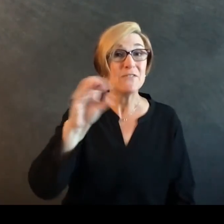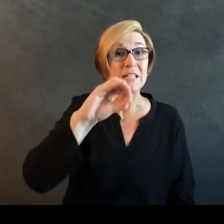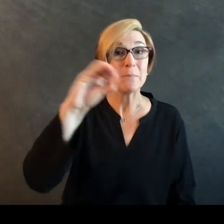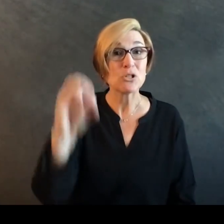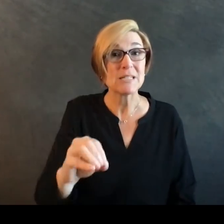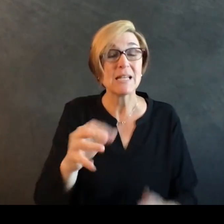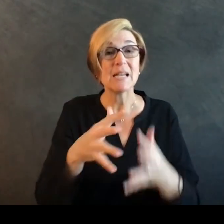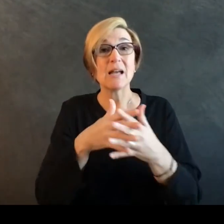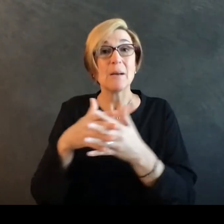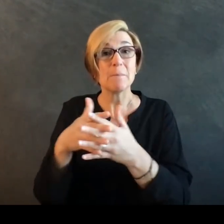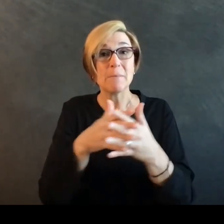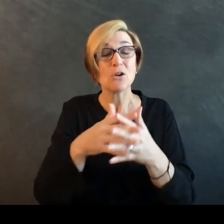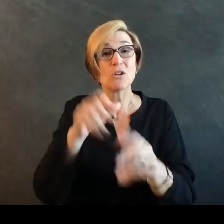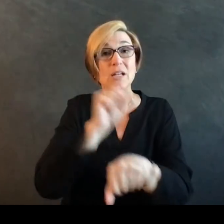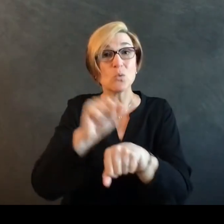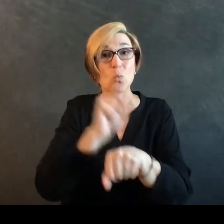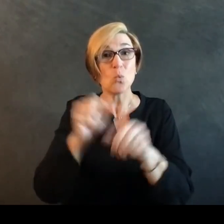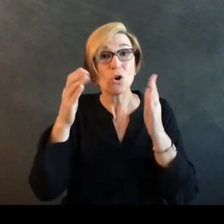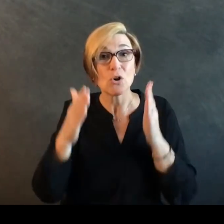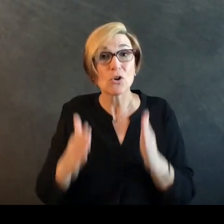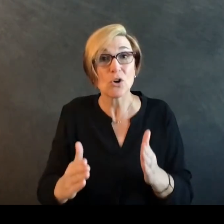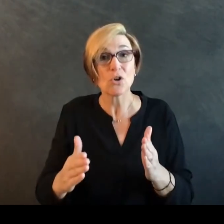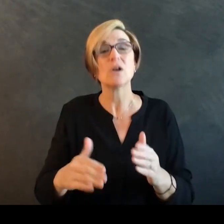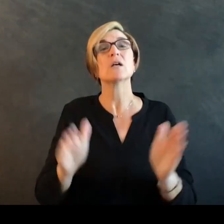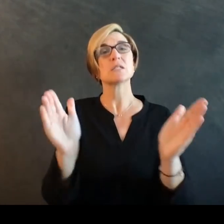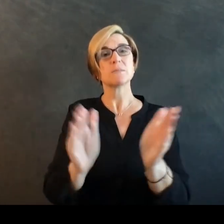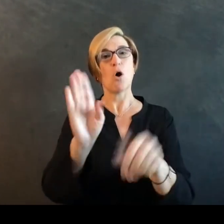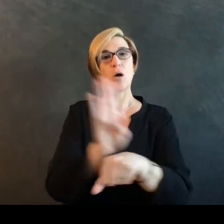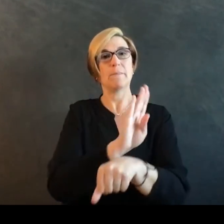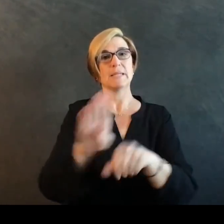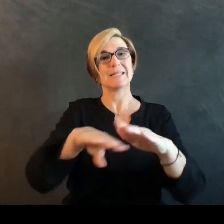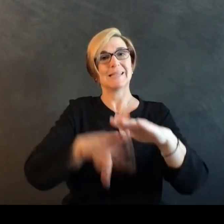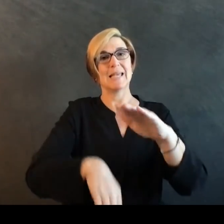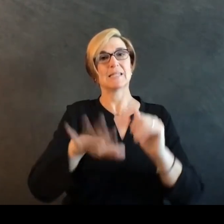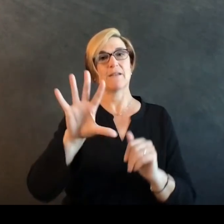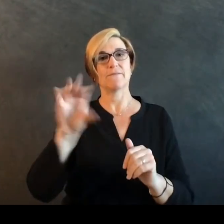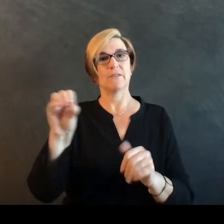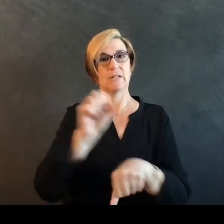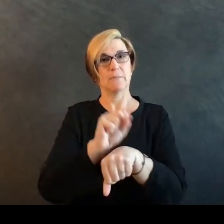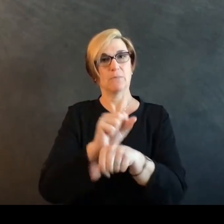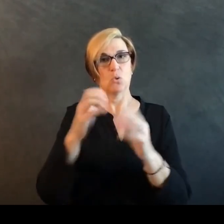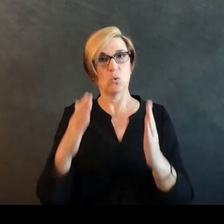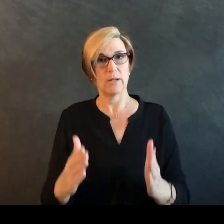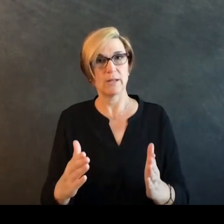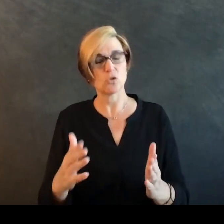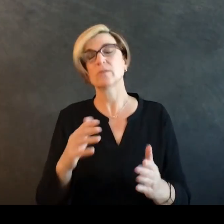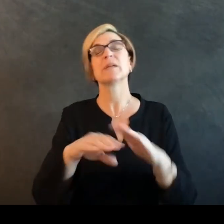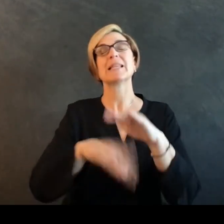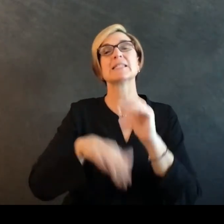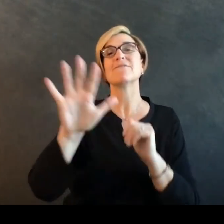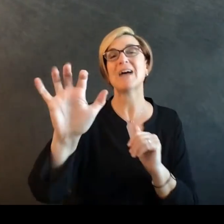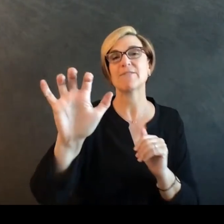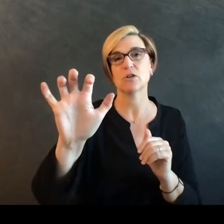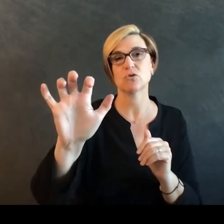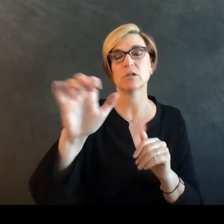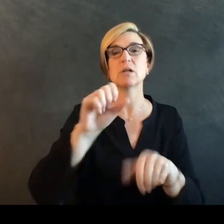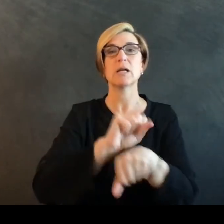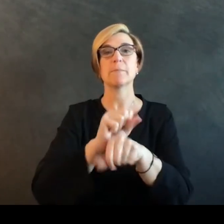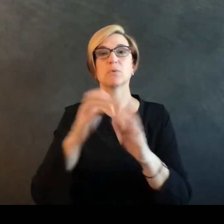small businesses under five hundred people the president the vice president the administrator and I want to make sure this part of the economy is ready